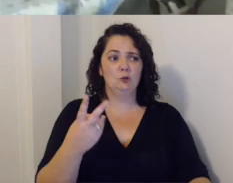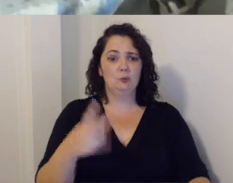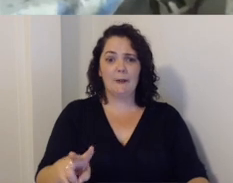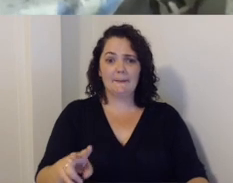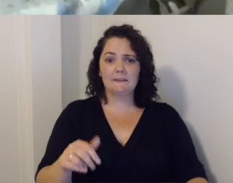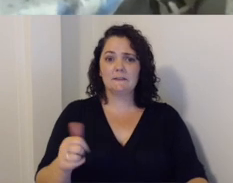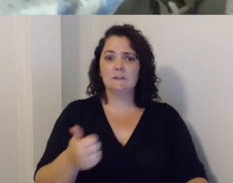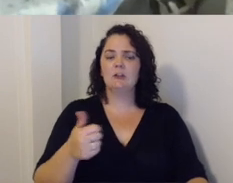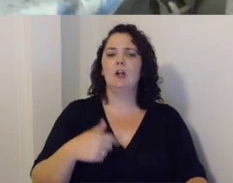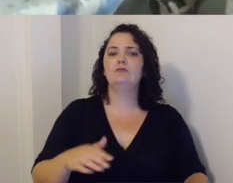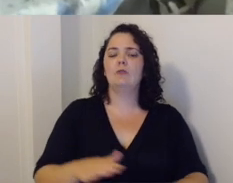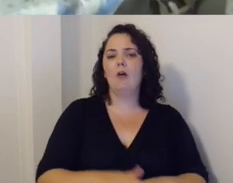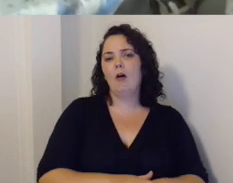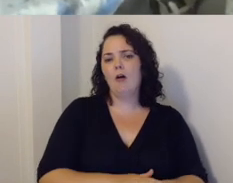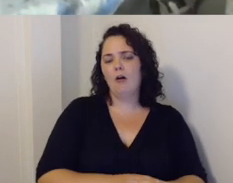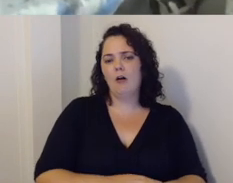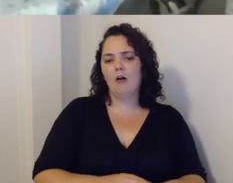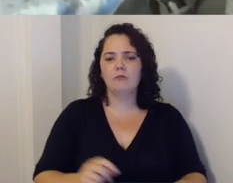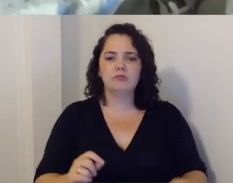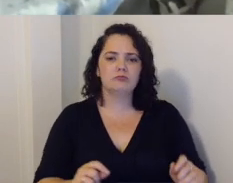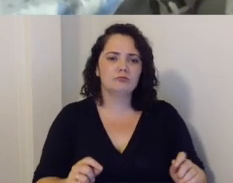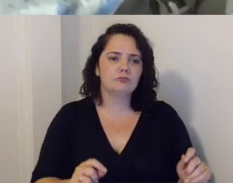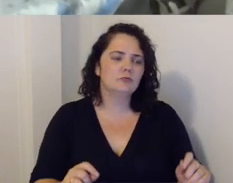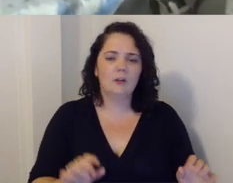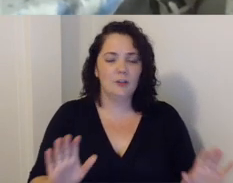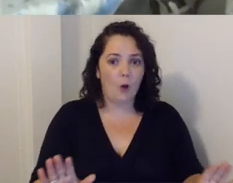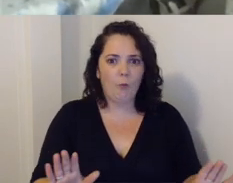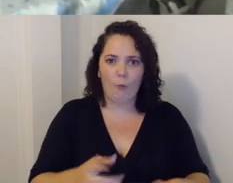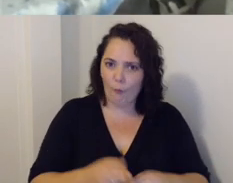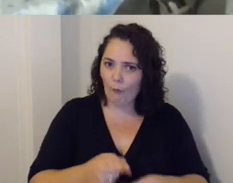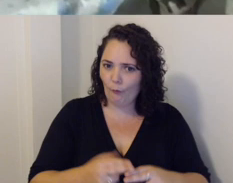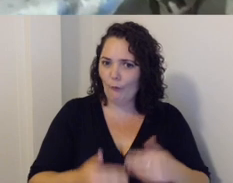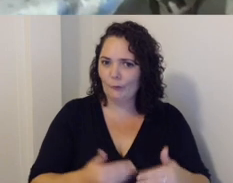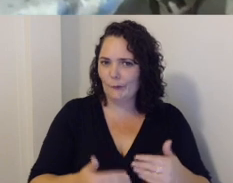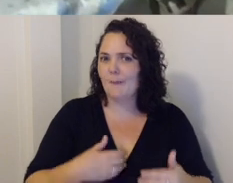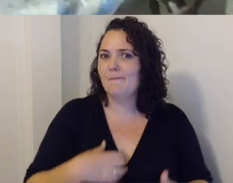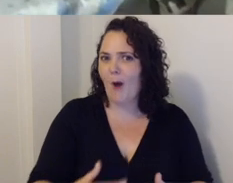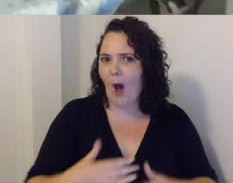that's uh all my students just groaned because they've heard me say that a million times